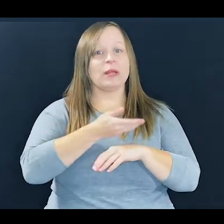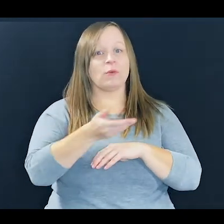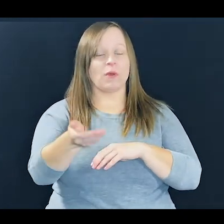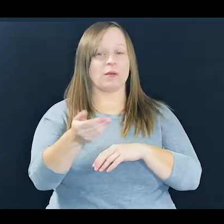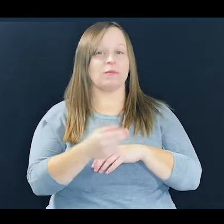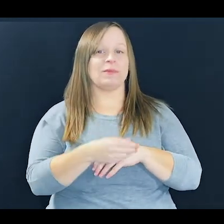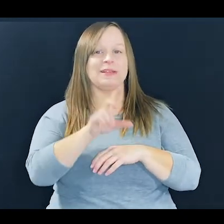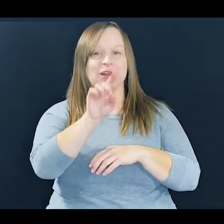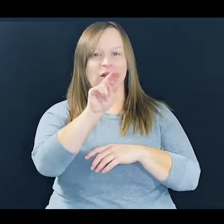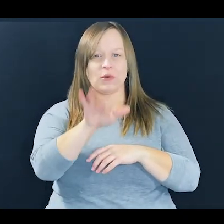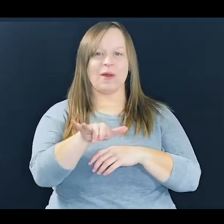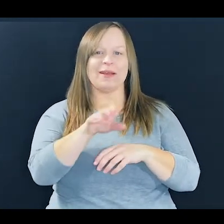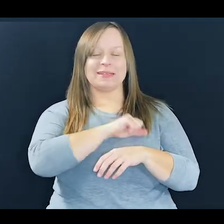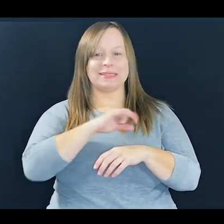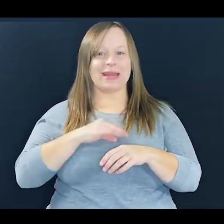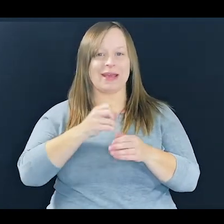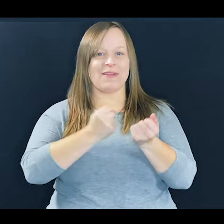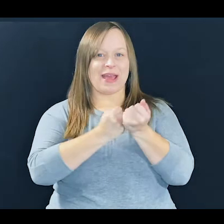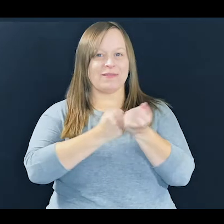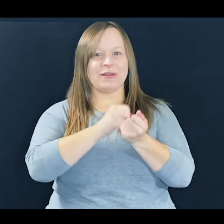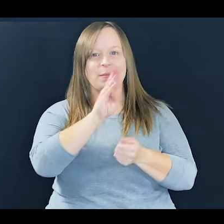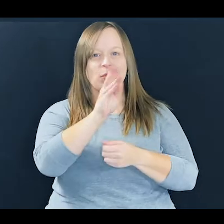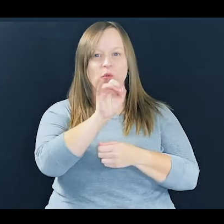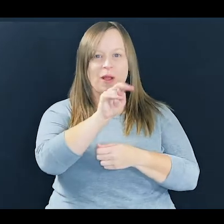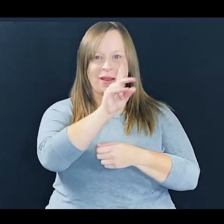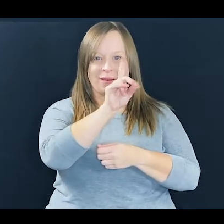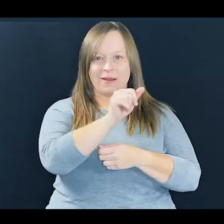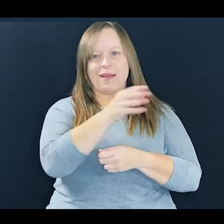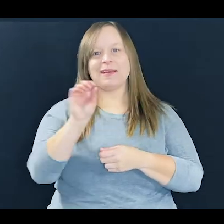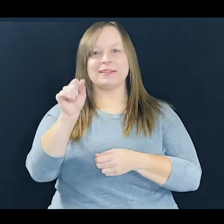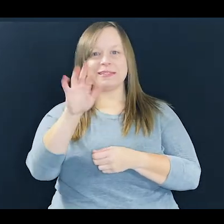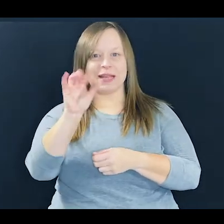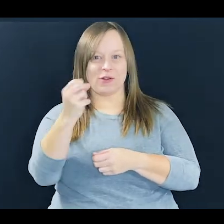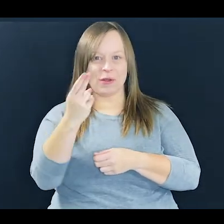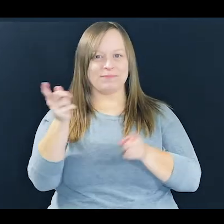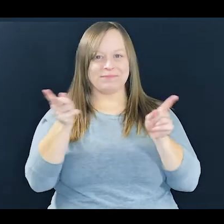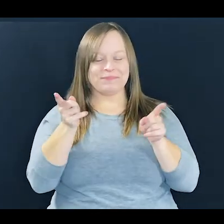Today, we welcome DRNY staff advocates Brenda Shannon and Sarah Hulbert.